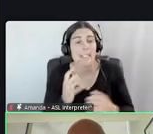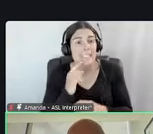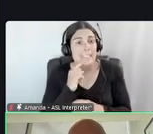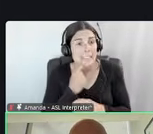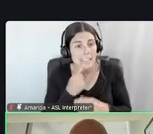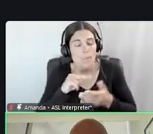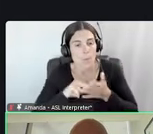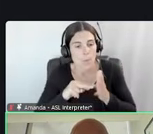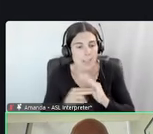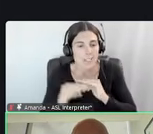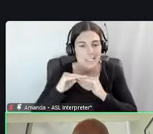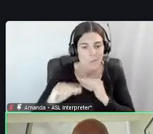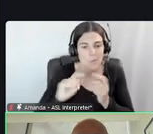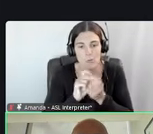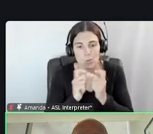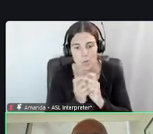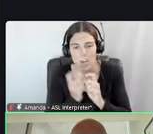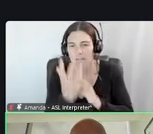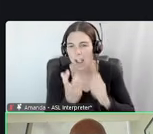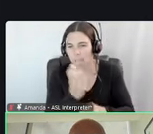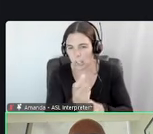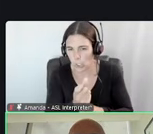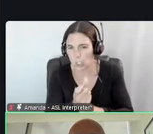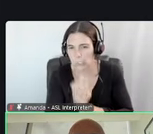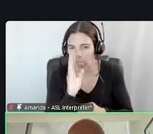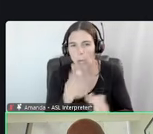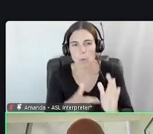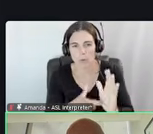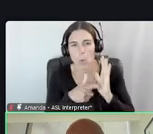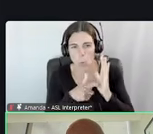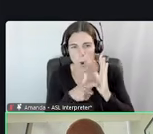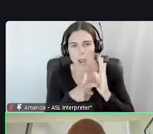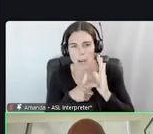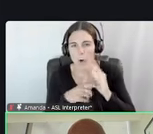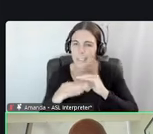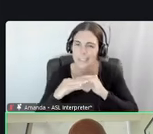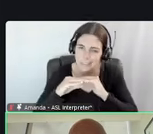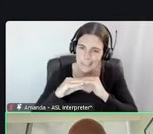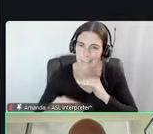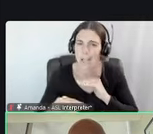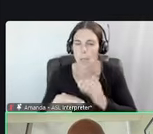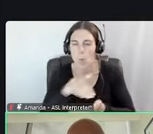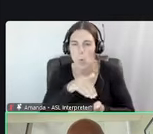sustainable change in 5 years, and it's only going to require a stable core of roots hubs